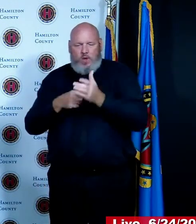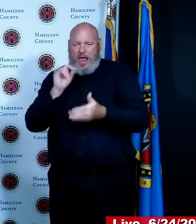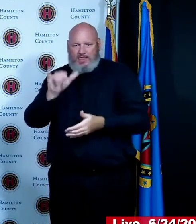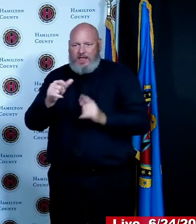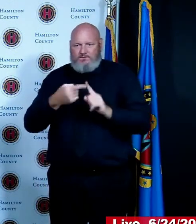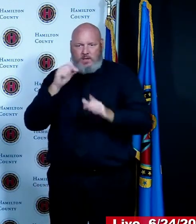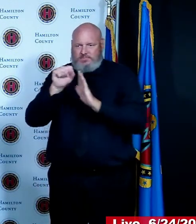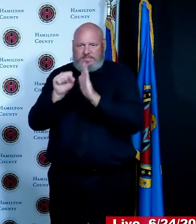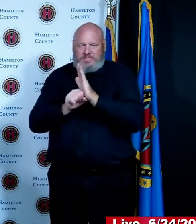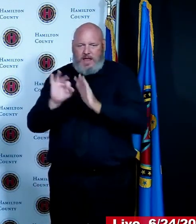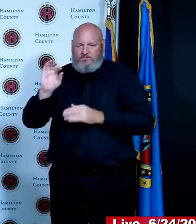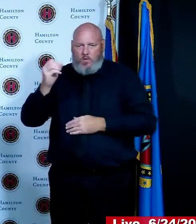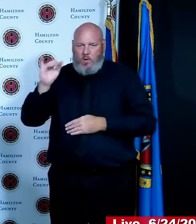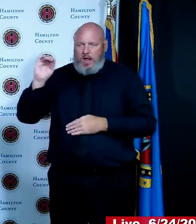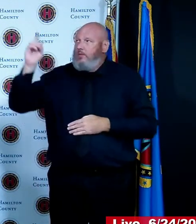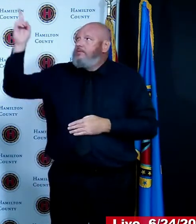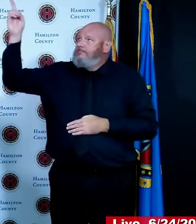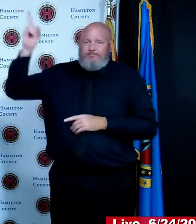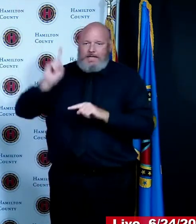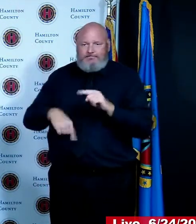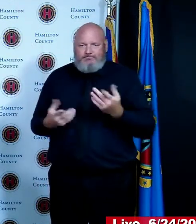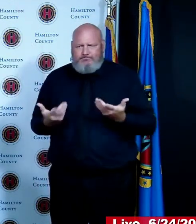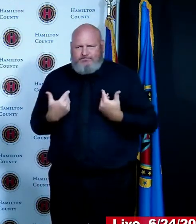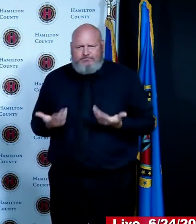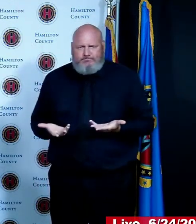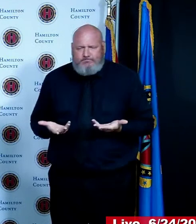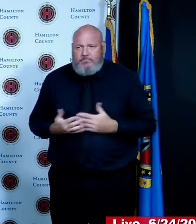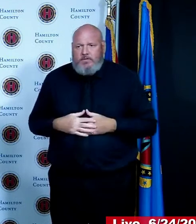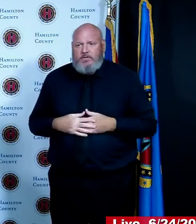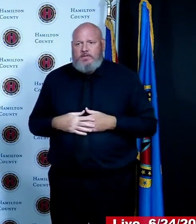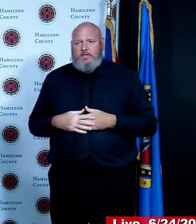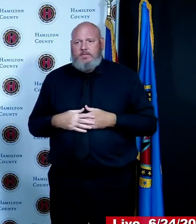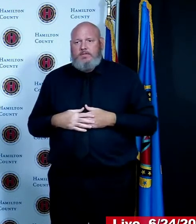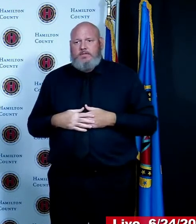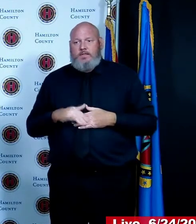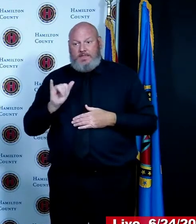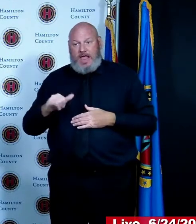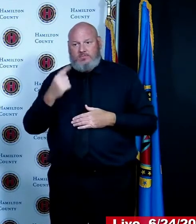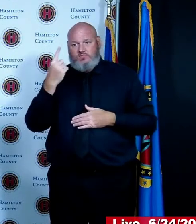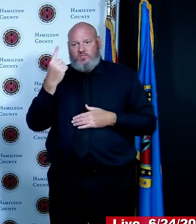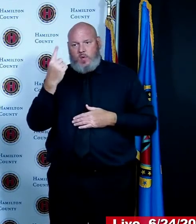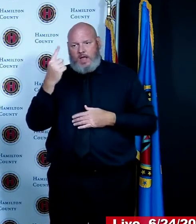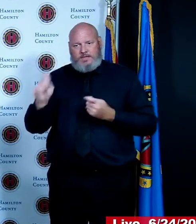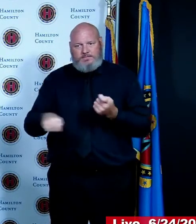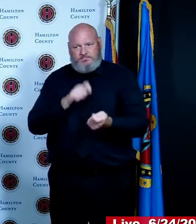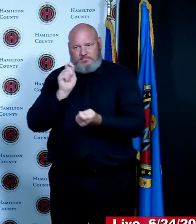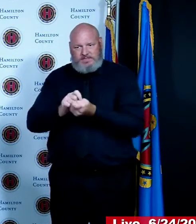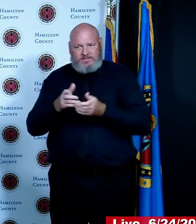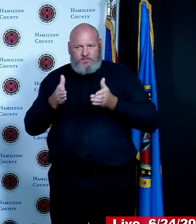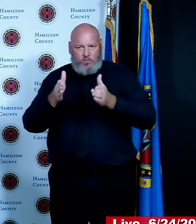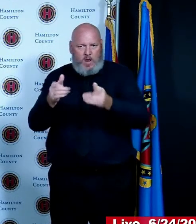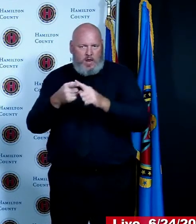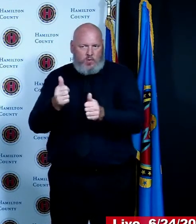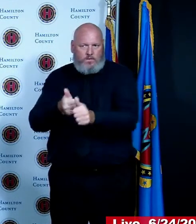the importance of masking and I'm sure that that is one item that they are considering with regards to specific businesses I don't believe I have the